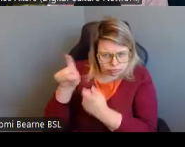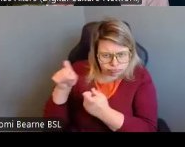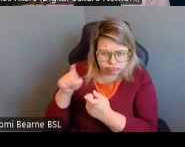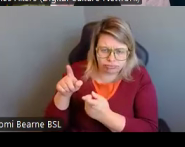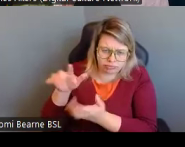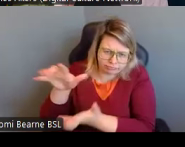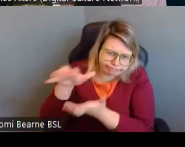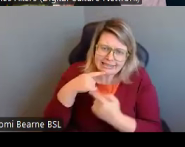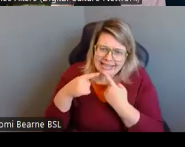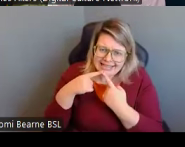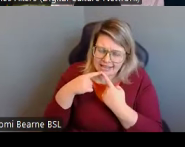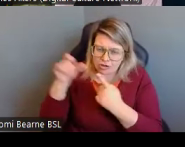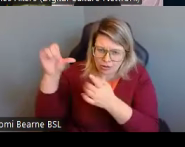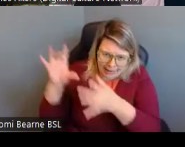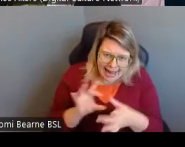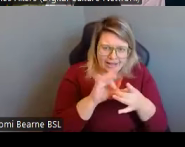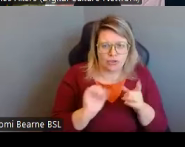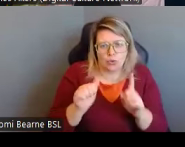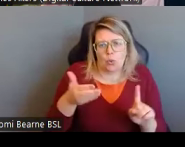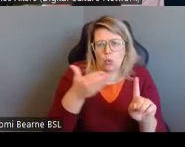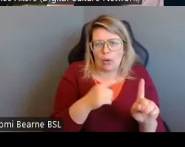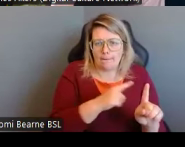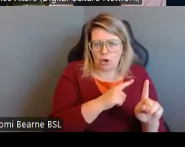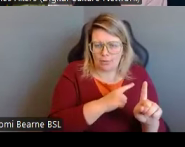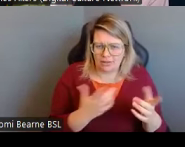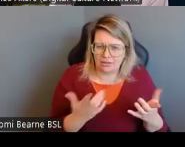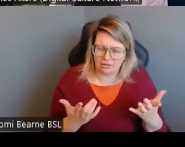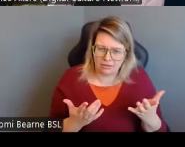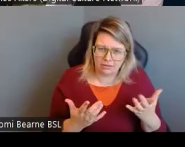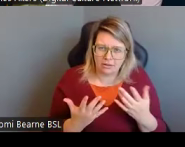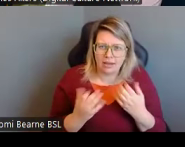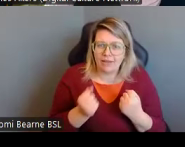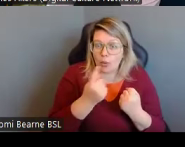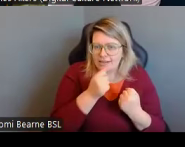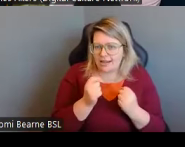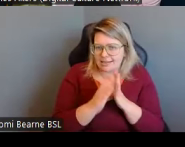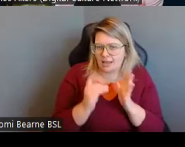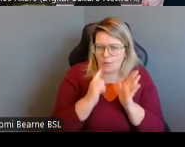should be feeding into that objective. There's a nice example, I'll show you in a minute, around that.